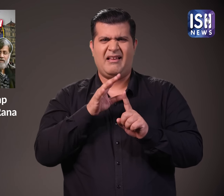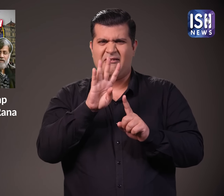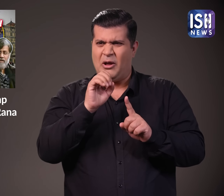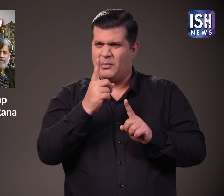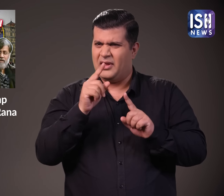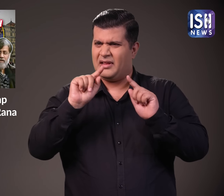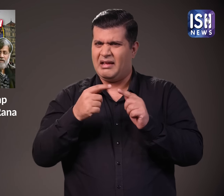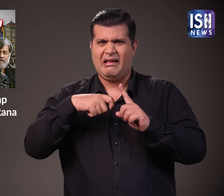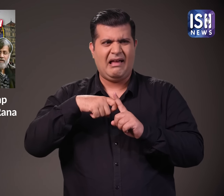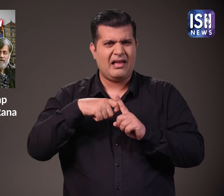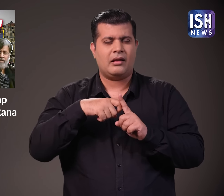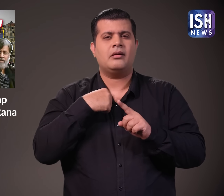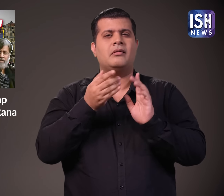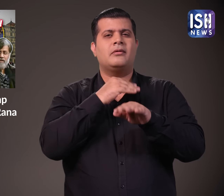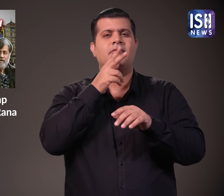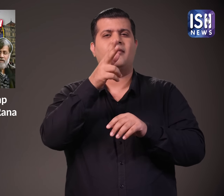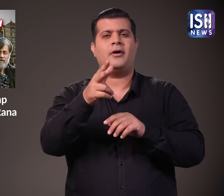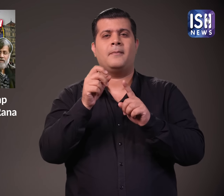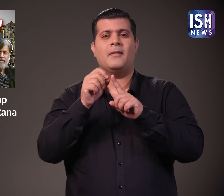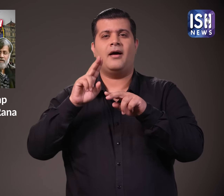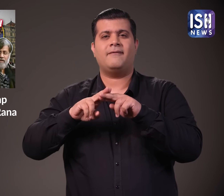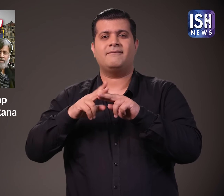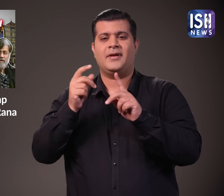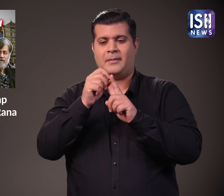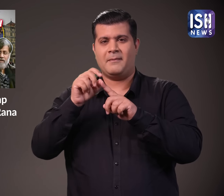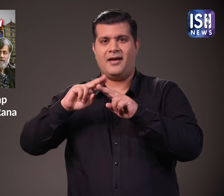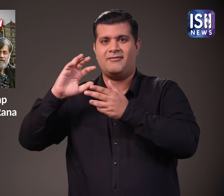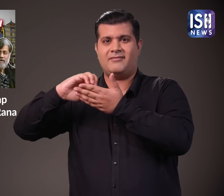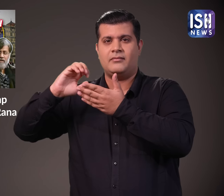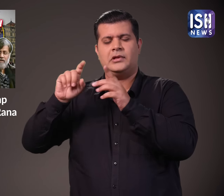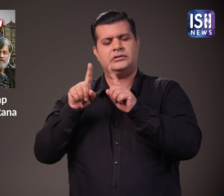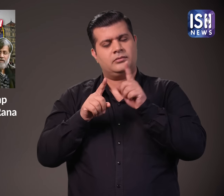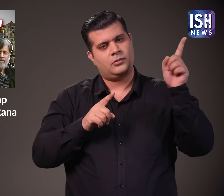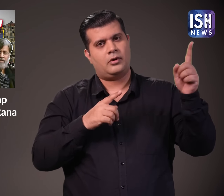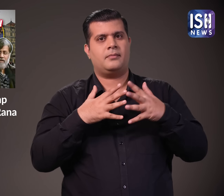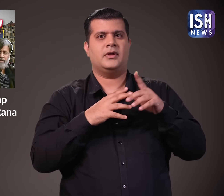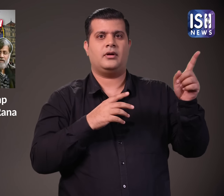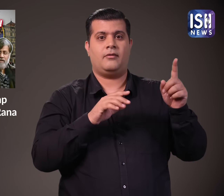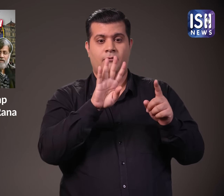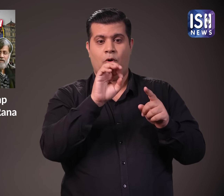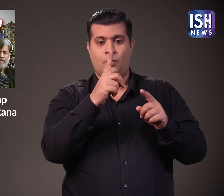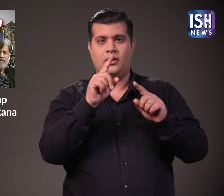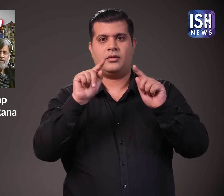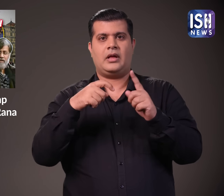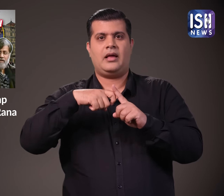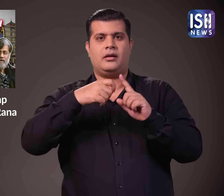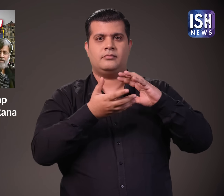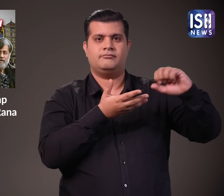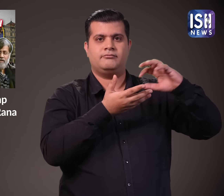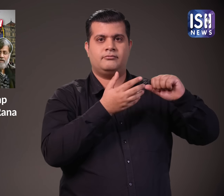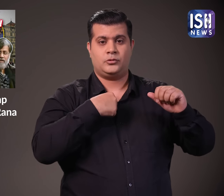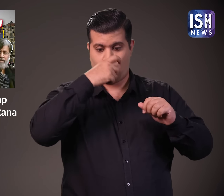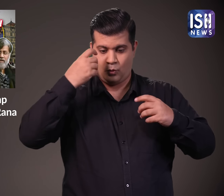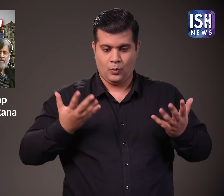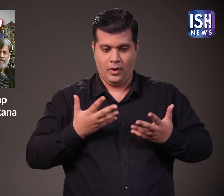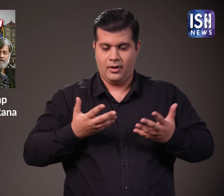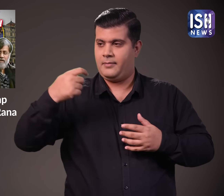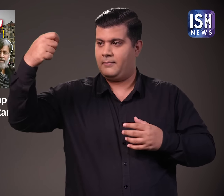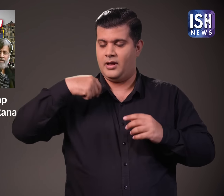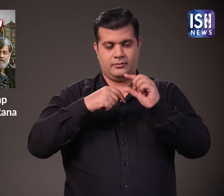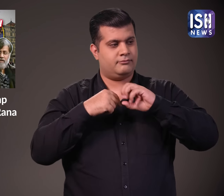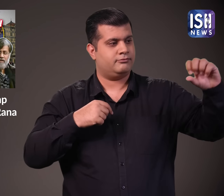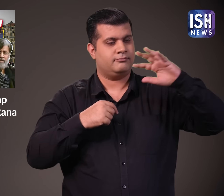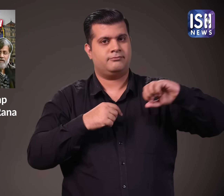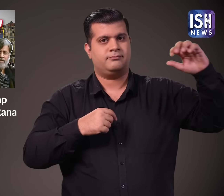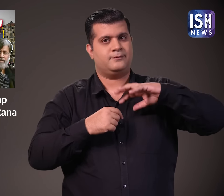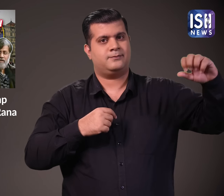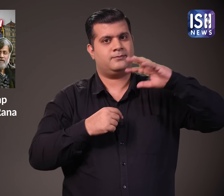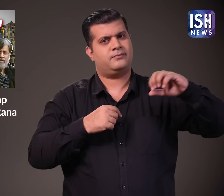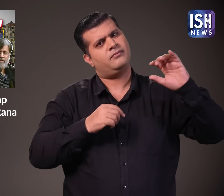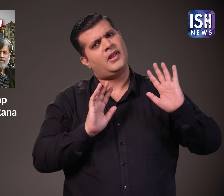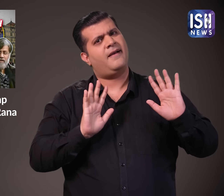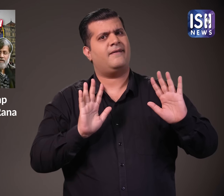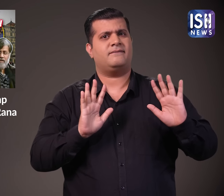Like I said, 401(K) is similar to PF or PPF contributions in India; it is a part of the salary.